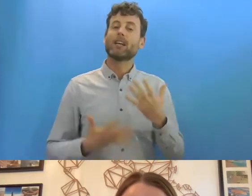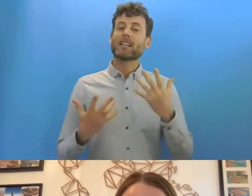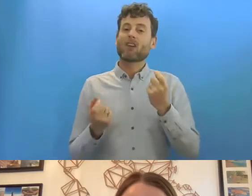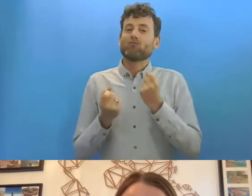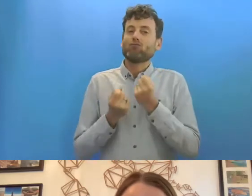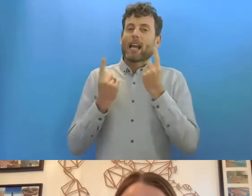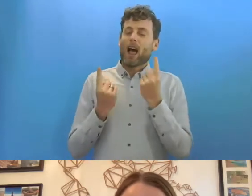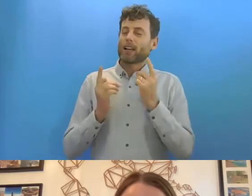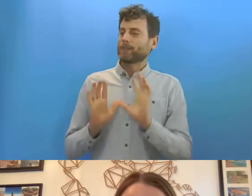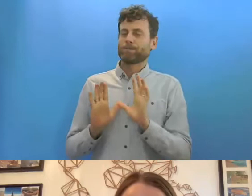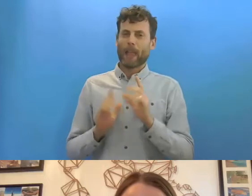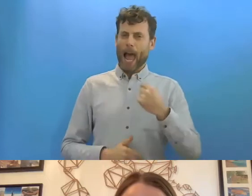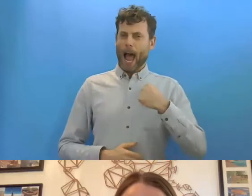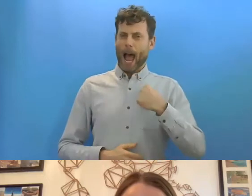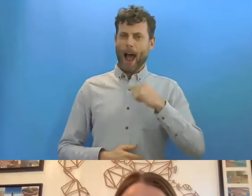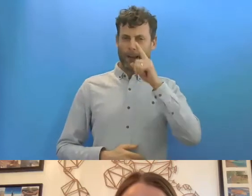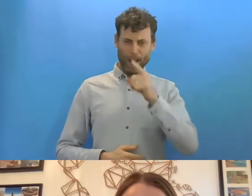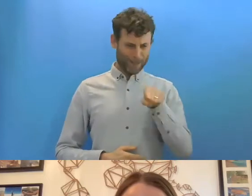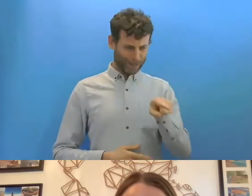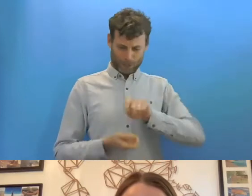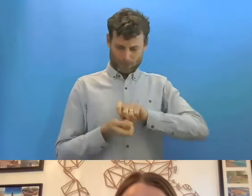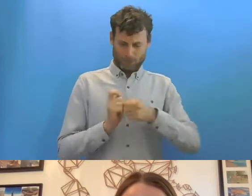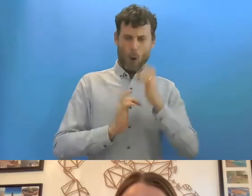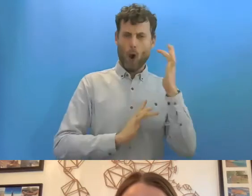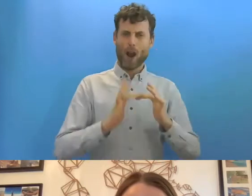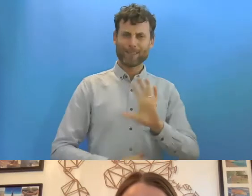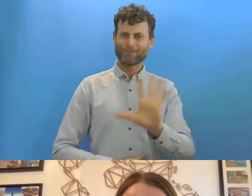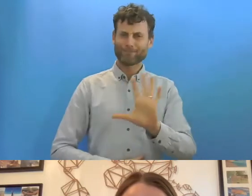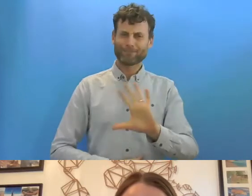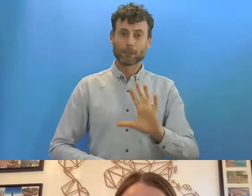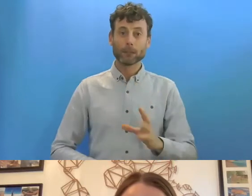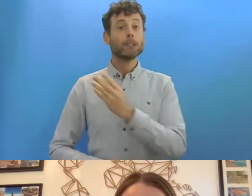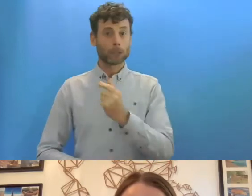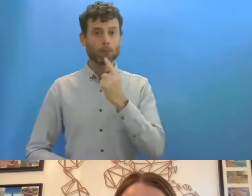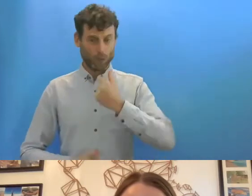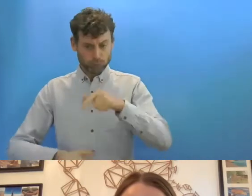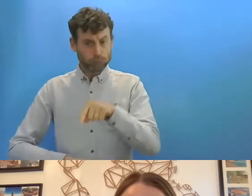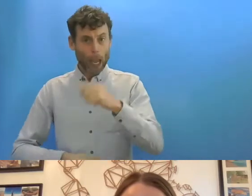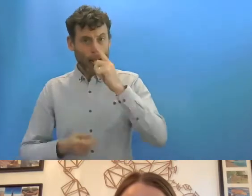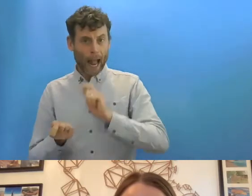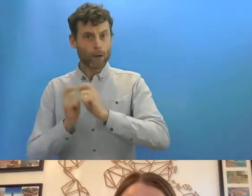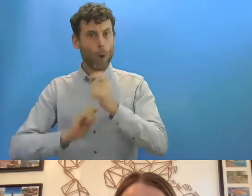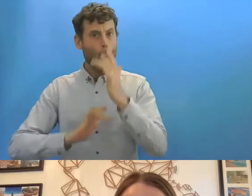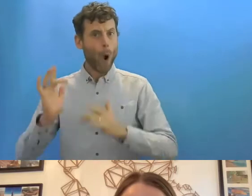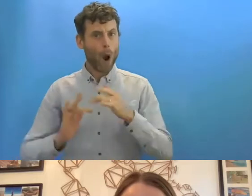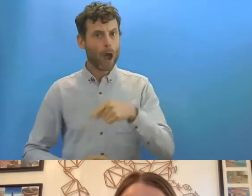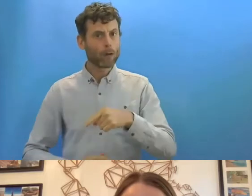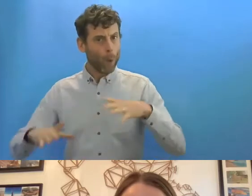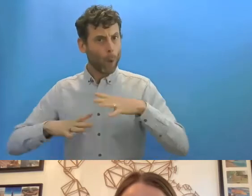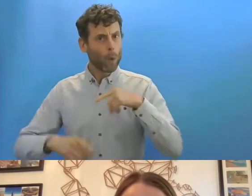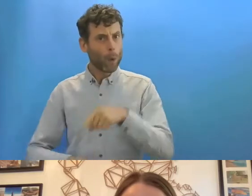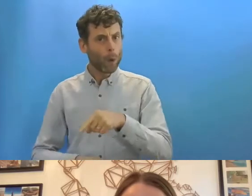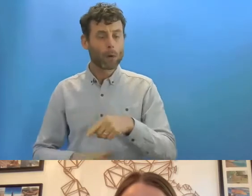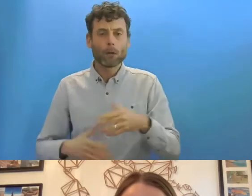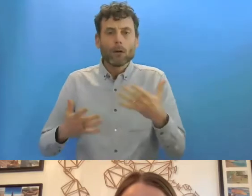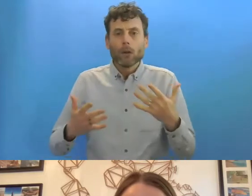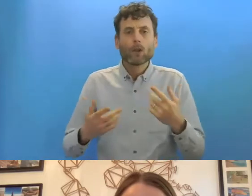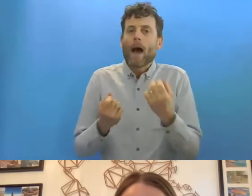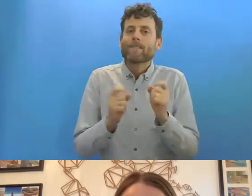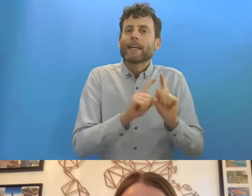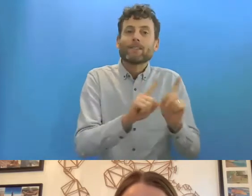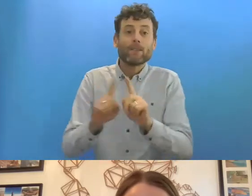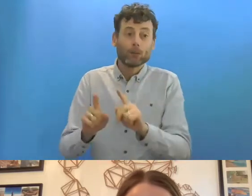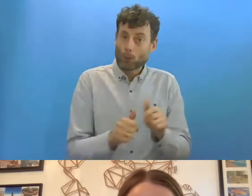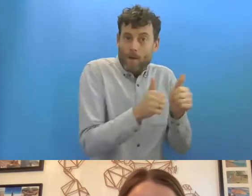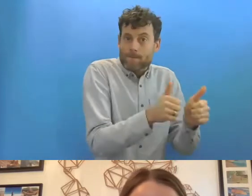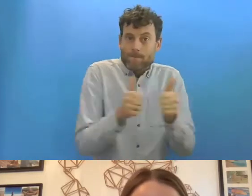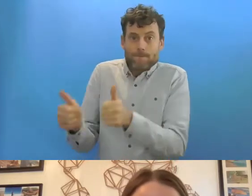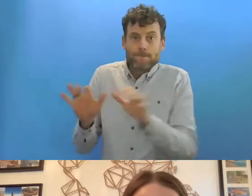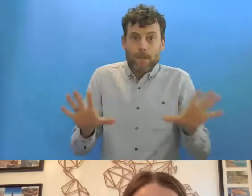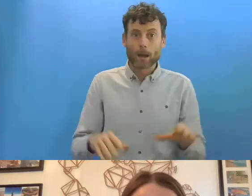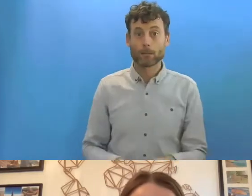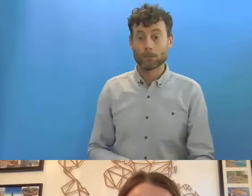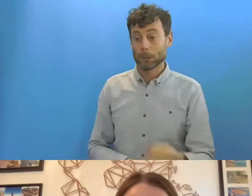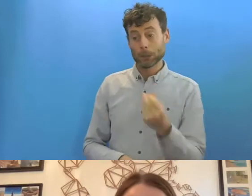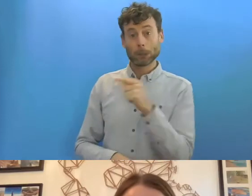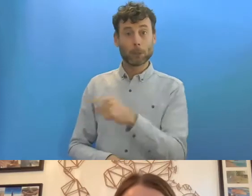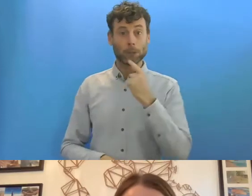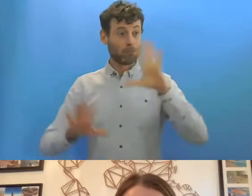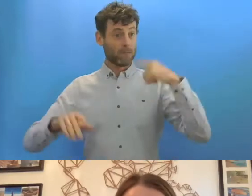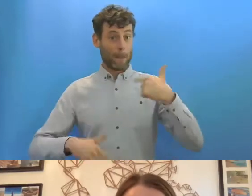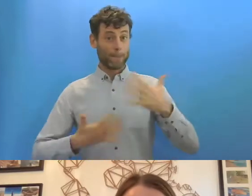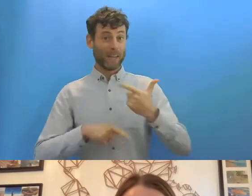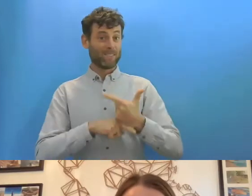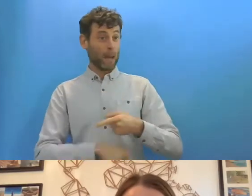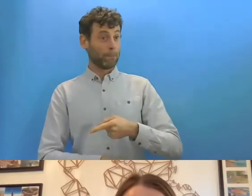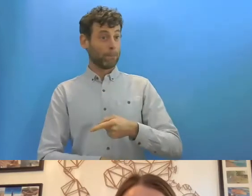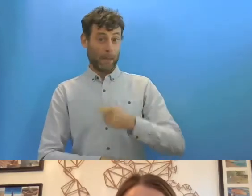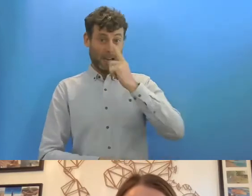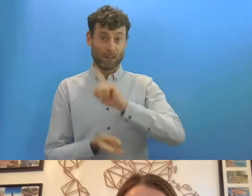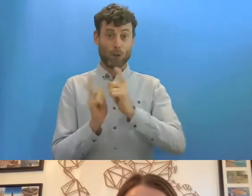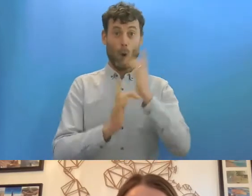conclusion that their work was not for a digital audience and that's absolutely fine.